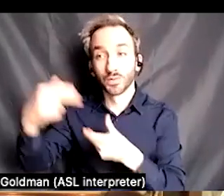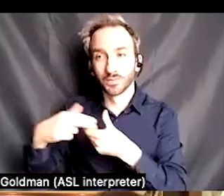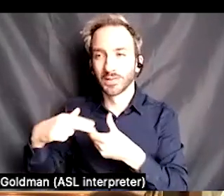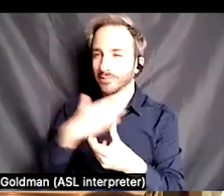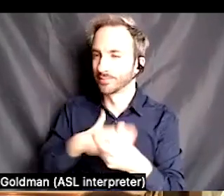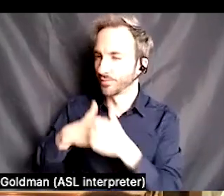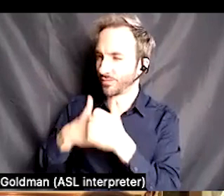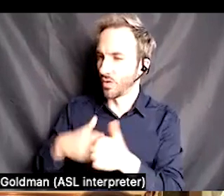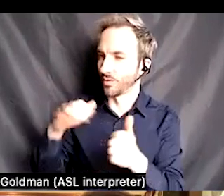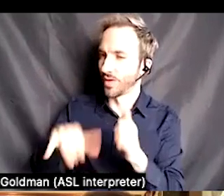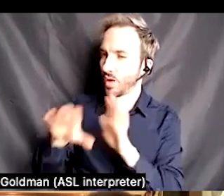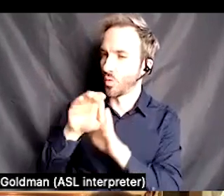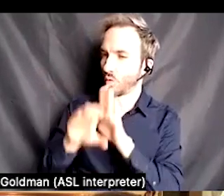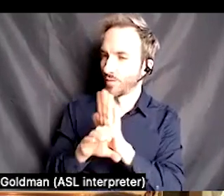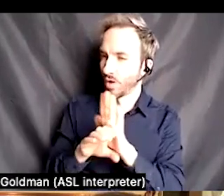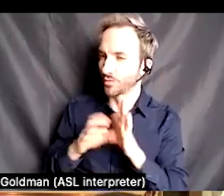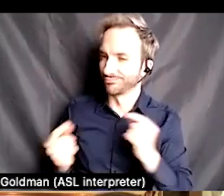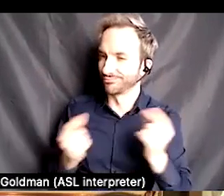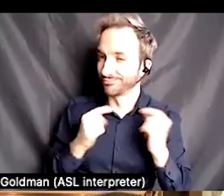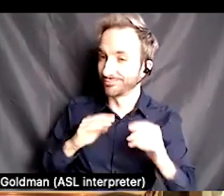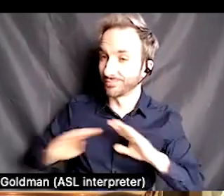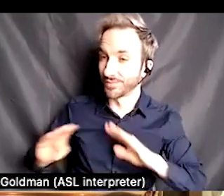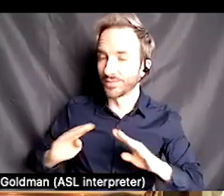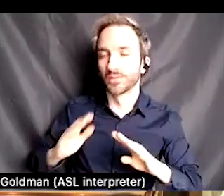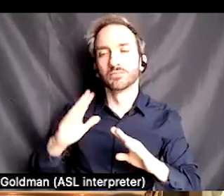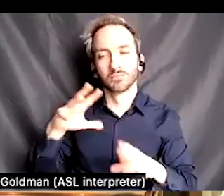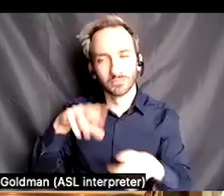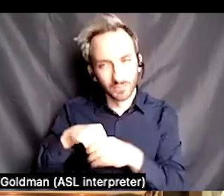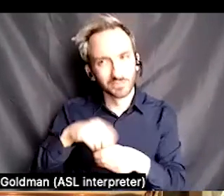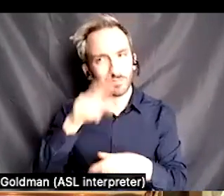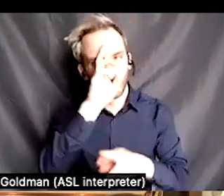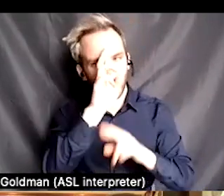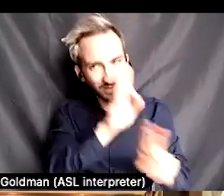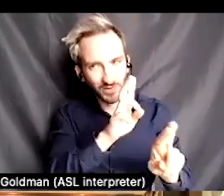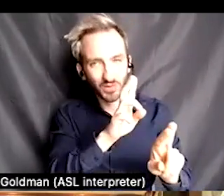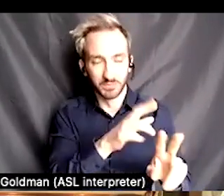be respectful of others including of their privacy. Be aware of your words and actions,